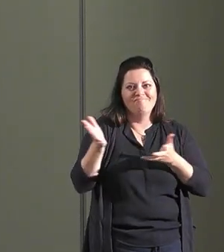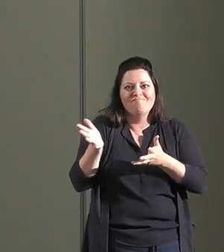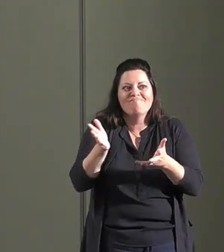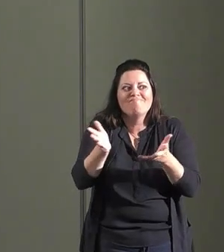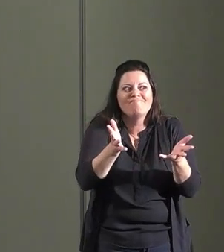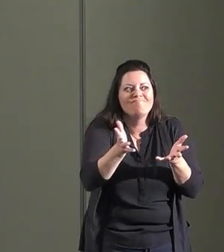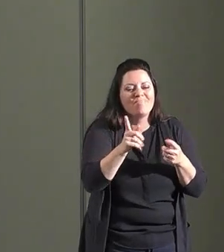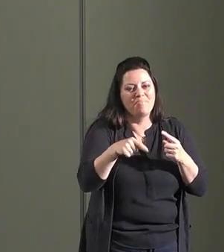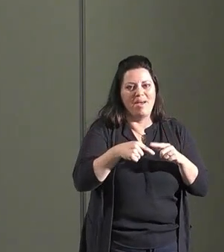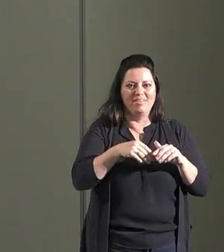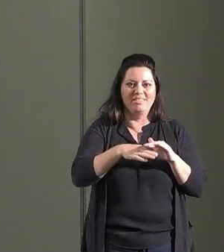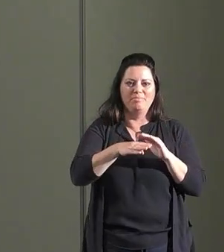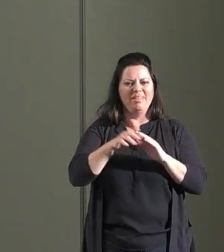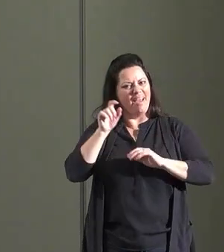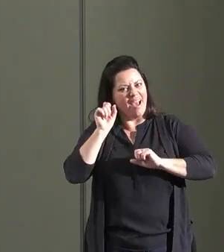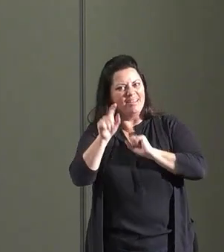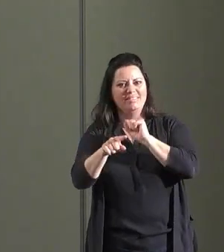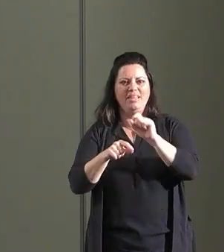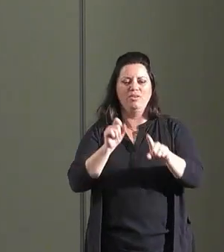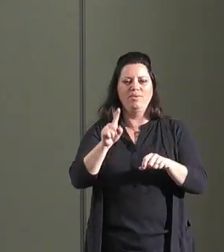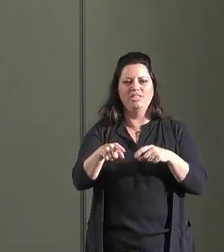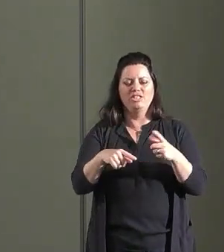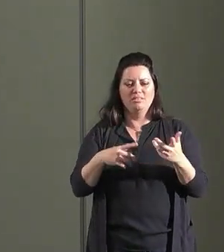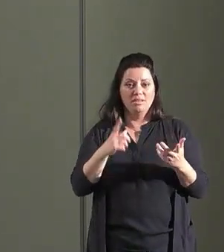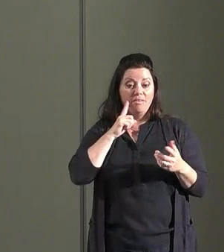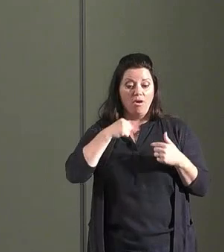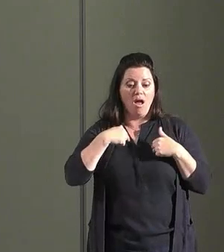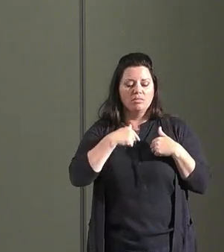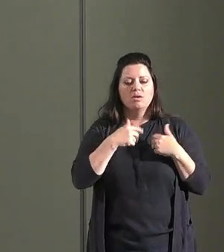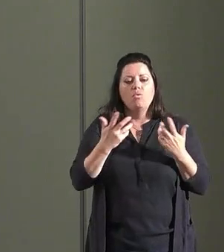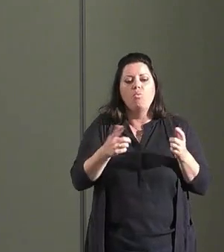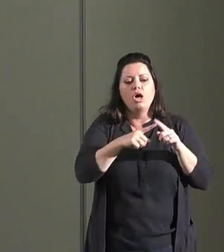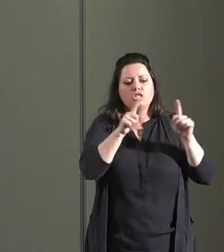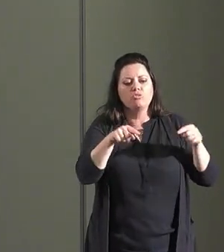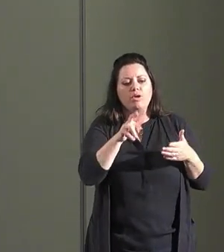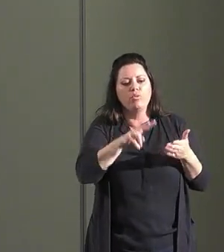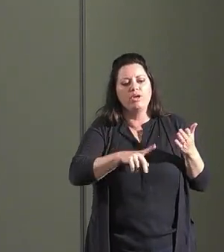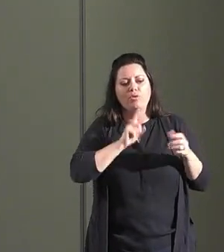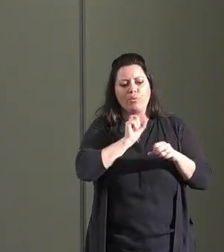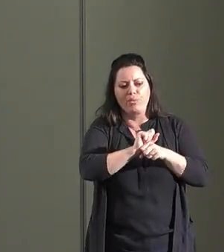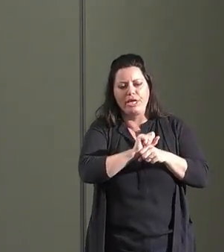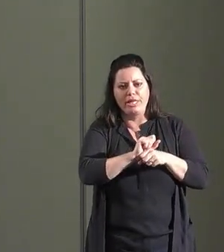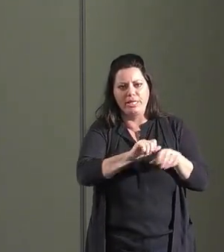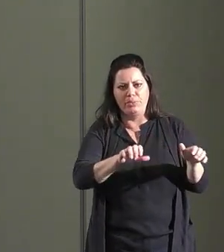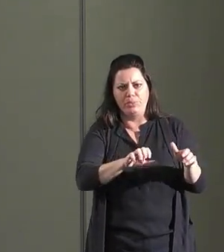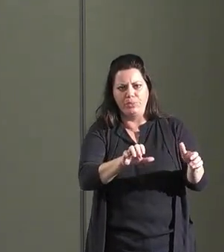asking questions. For us what, are screen reader users really doing? We say things. Screen reader